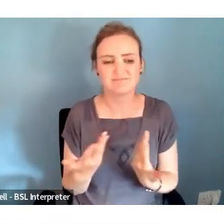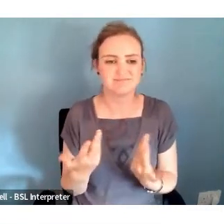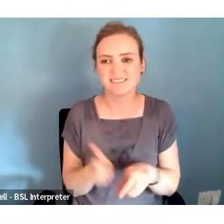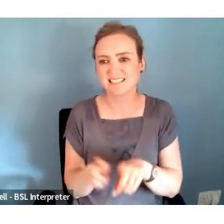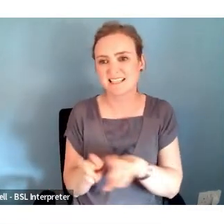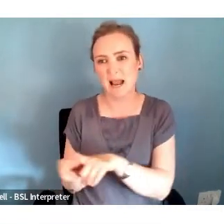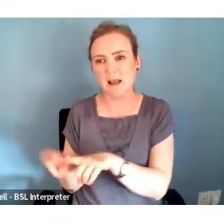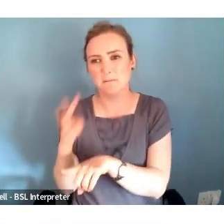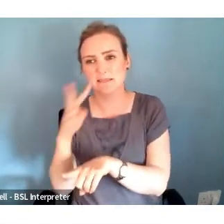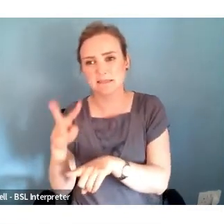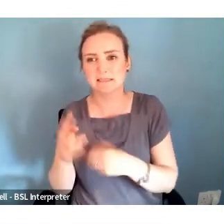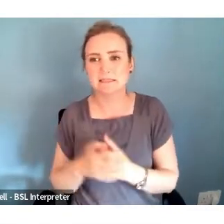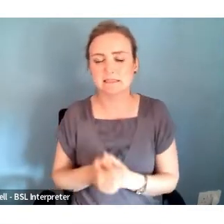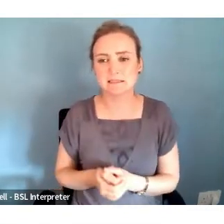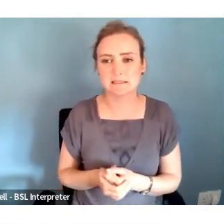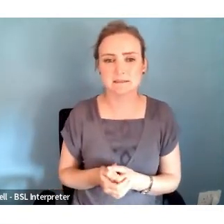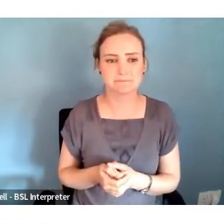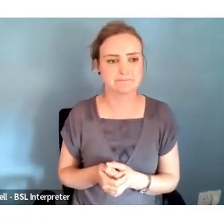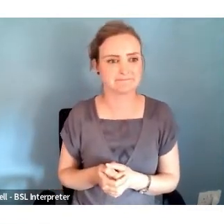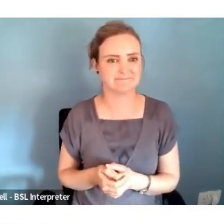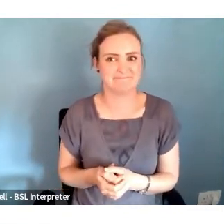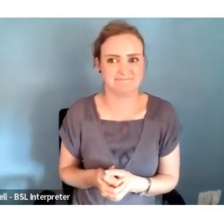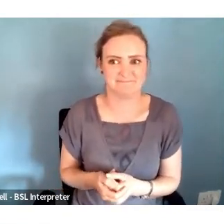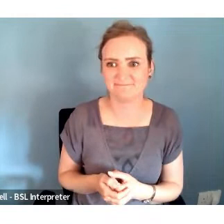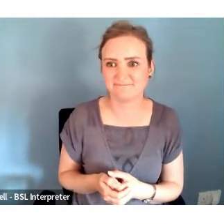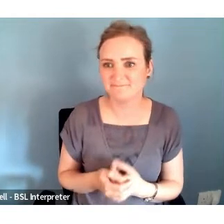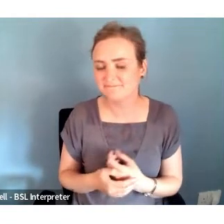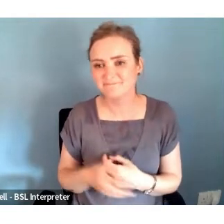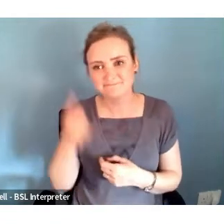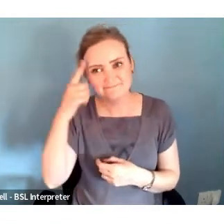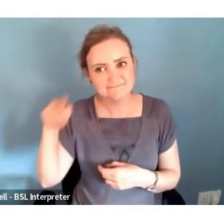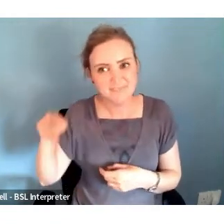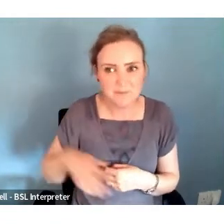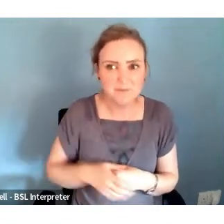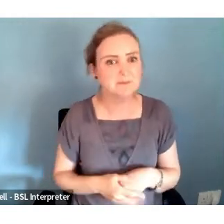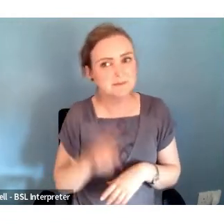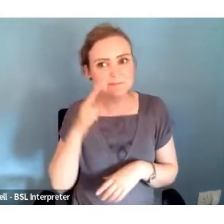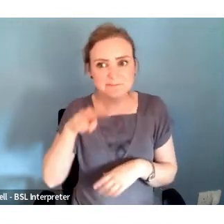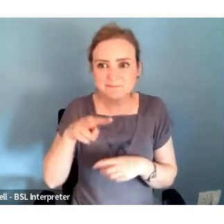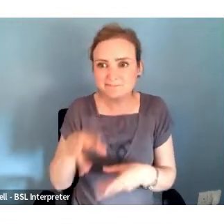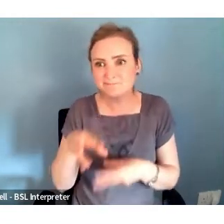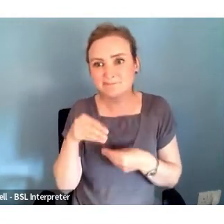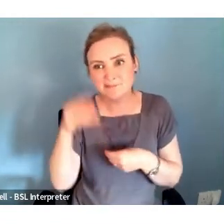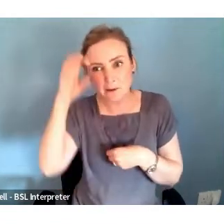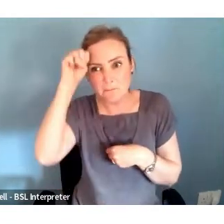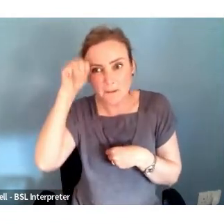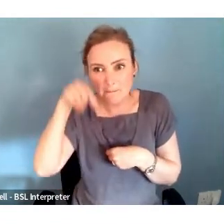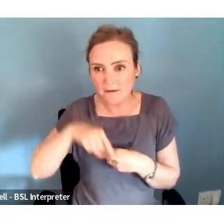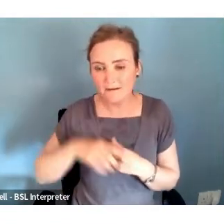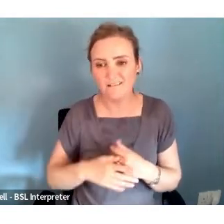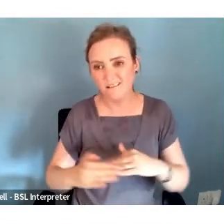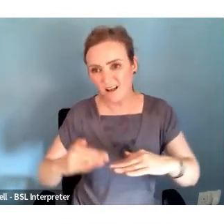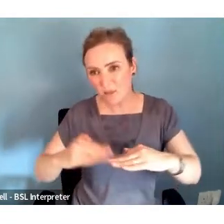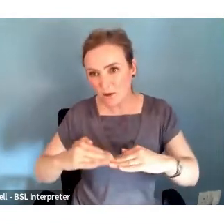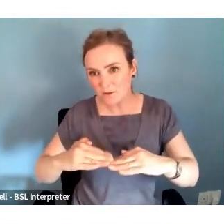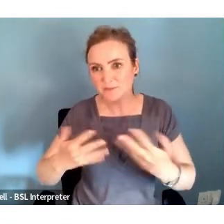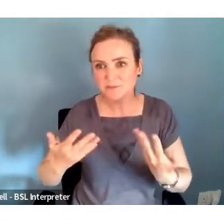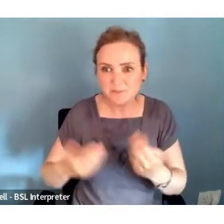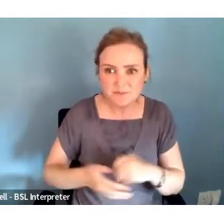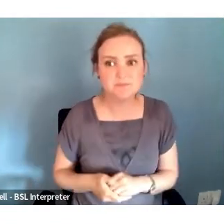advert kind of does not mean anything. It is right there, right at the bottom. So it's much more